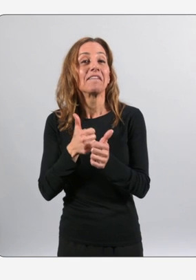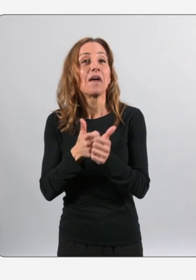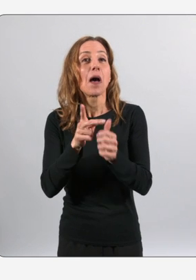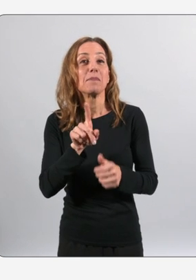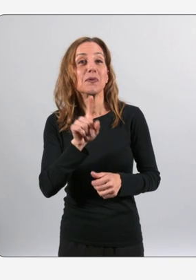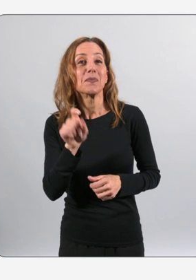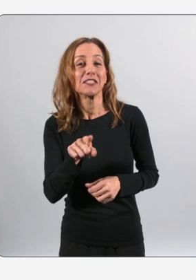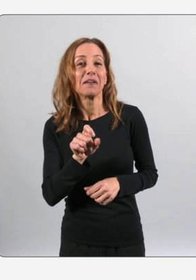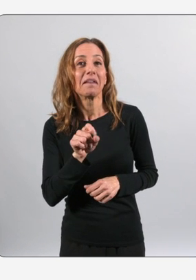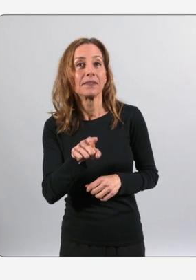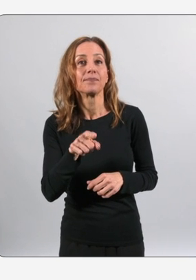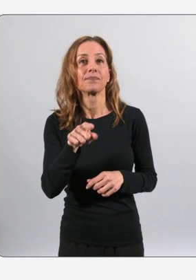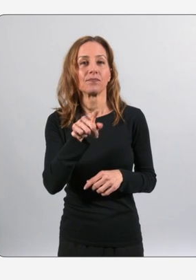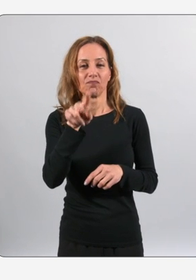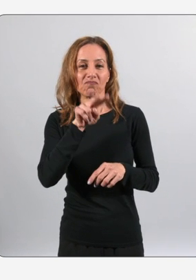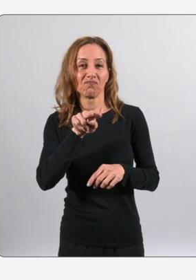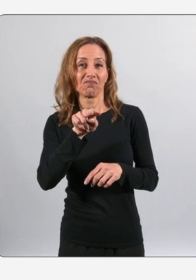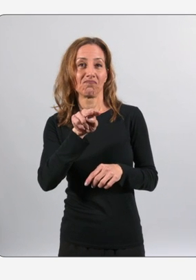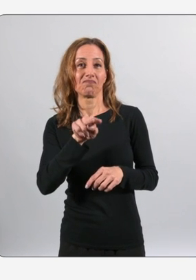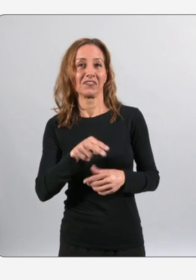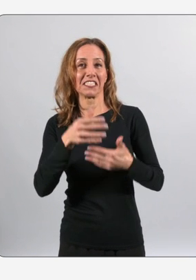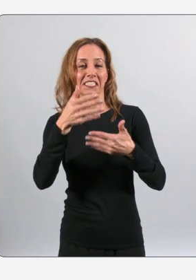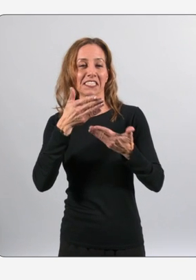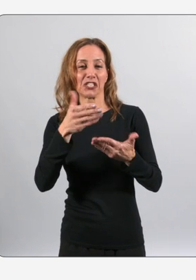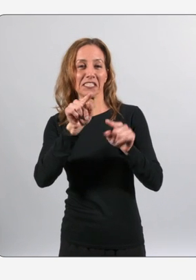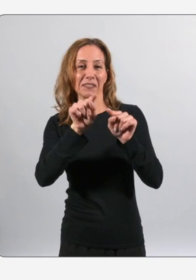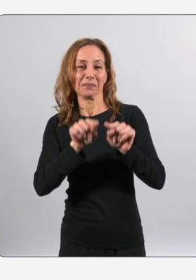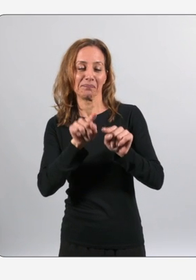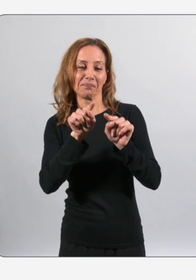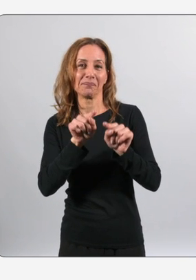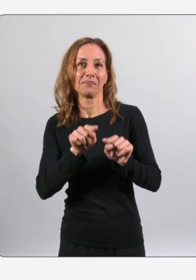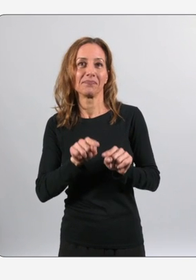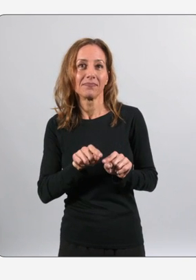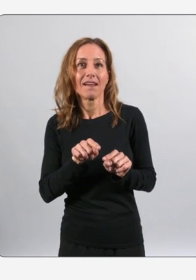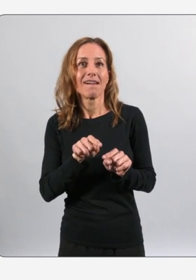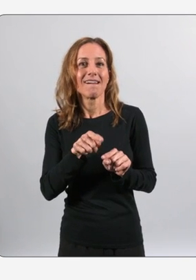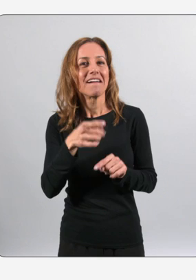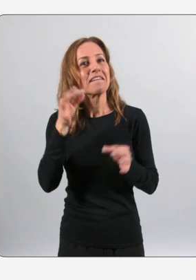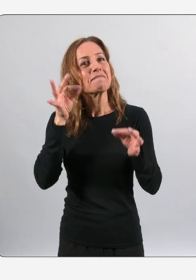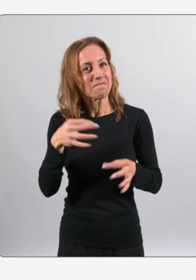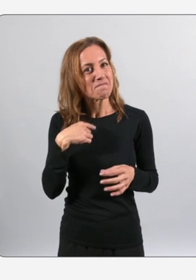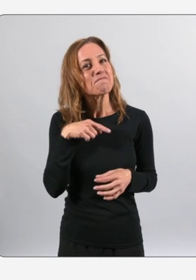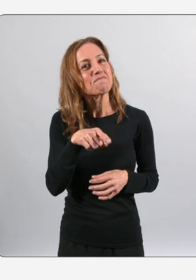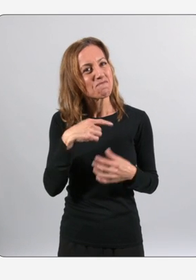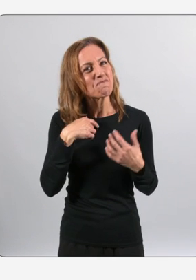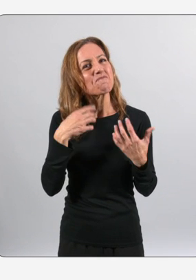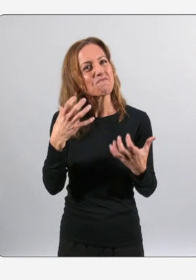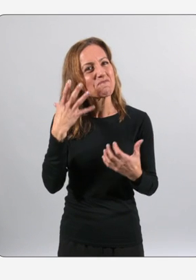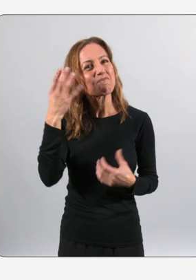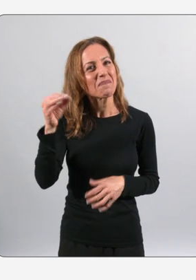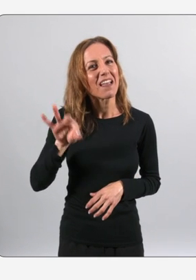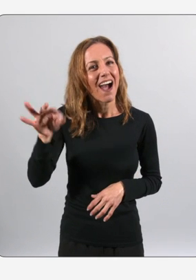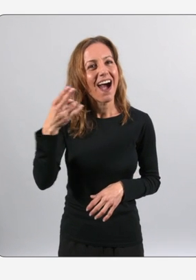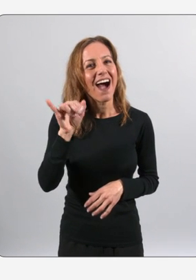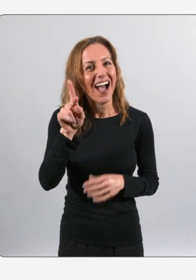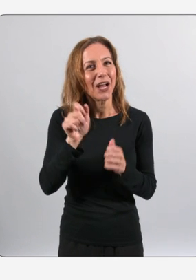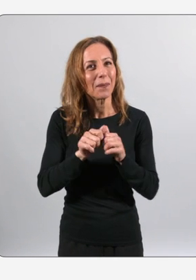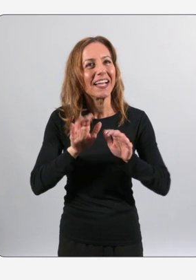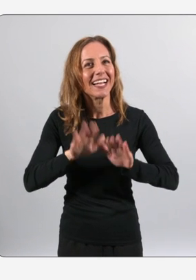Next, you look at all the suggestions that it's given you and then you decide, hey, I want to take my kids for a hike. But then you realize, you need a new